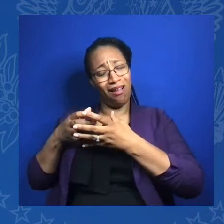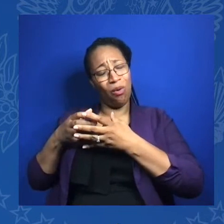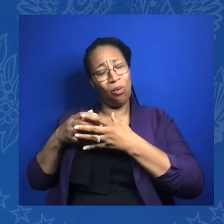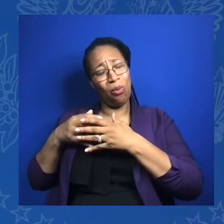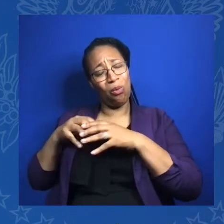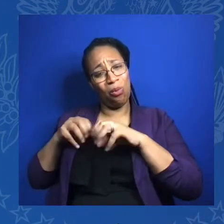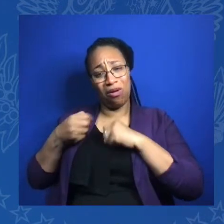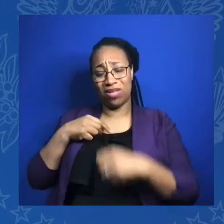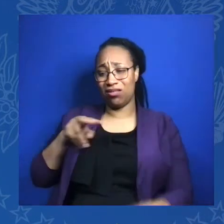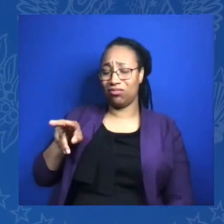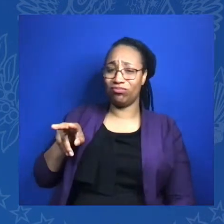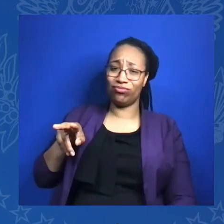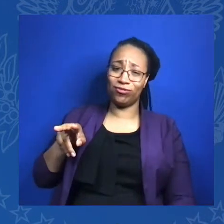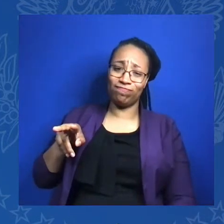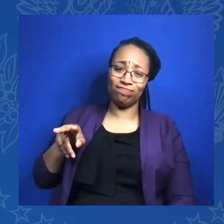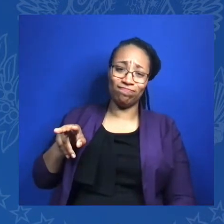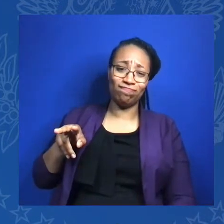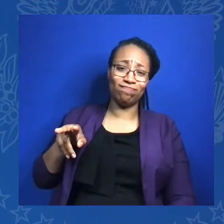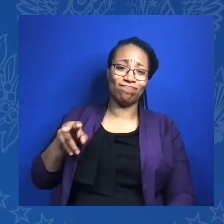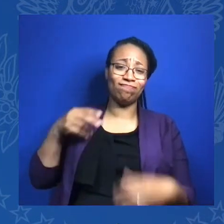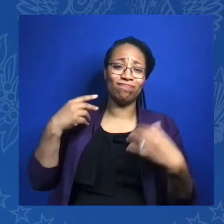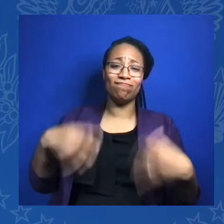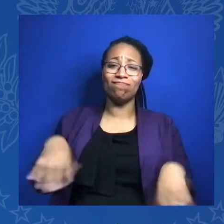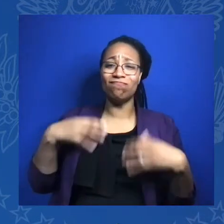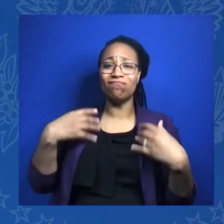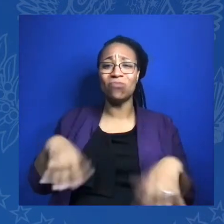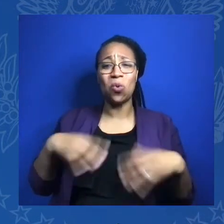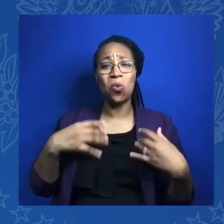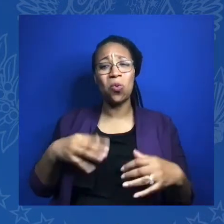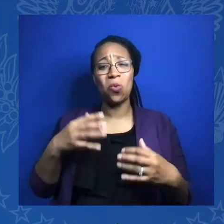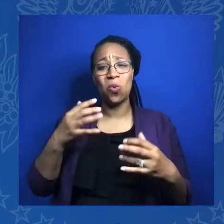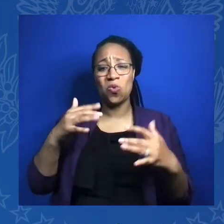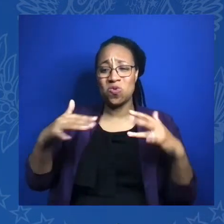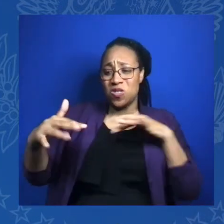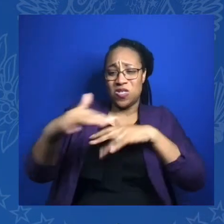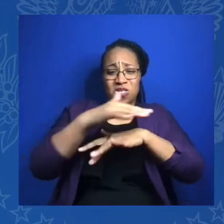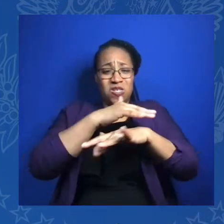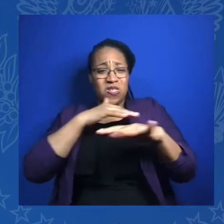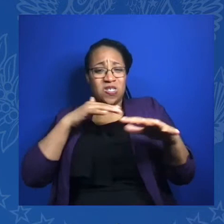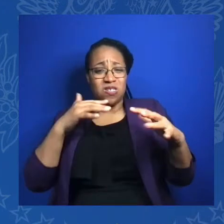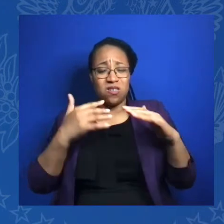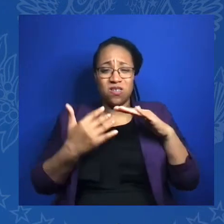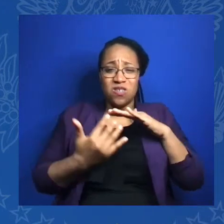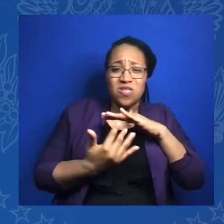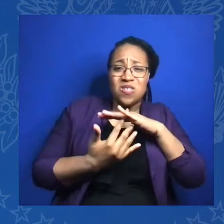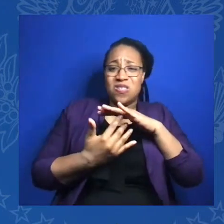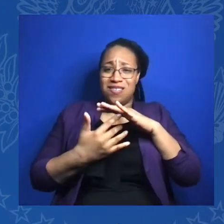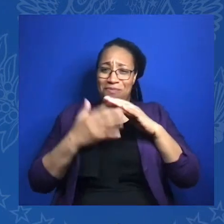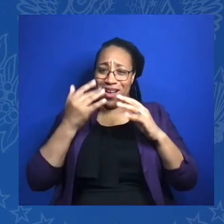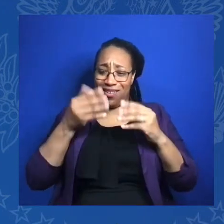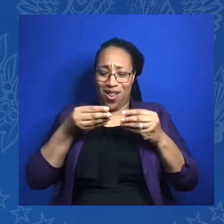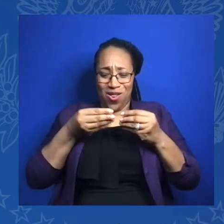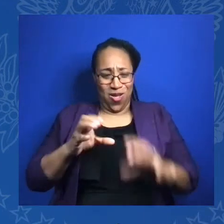and looking at that empty chair. The stress of not knowing. The sorrow of uncertainty.